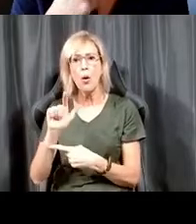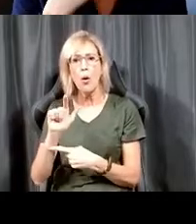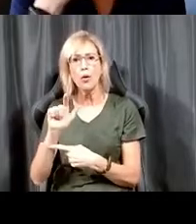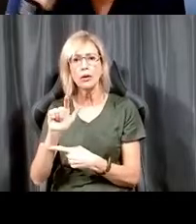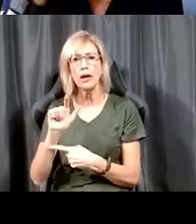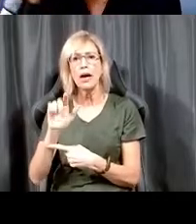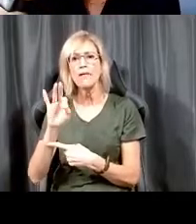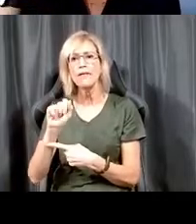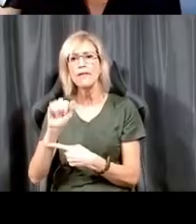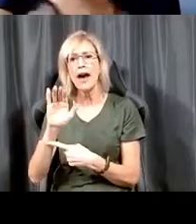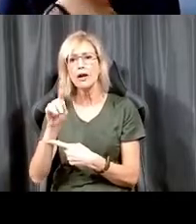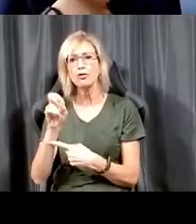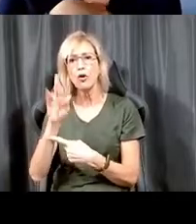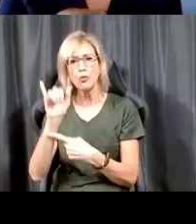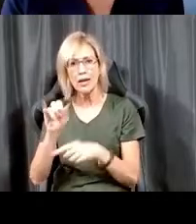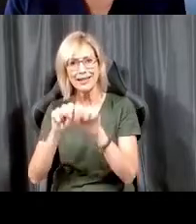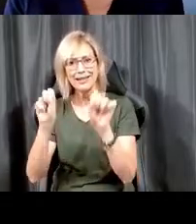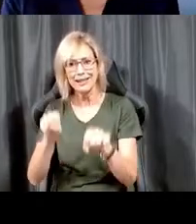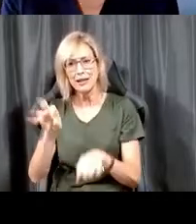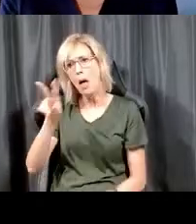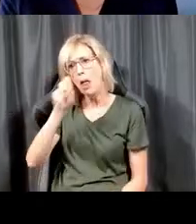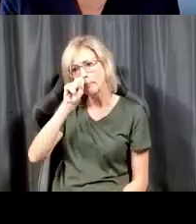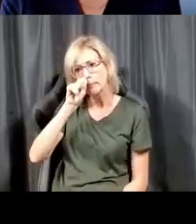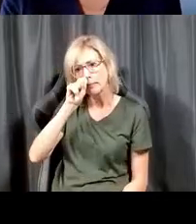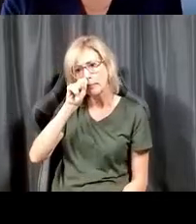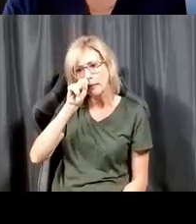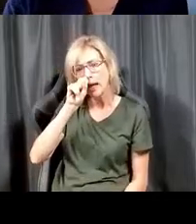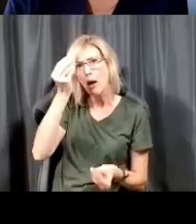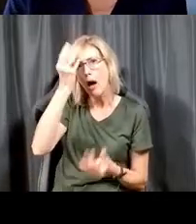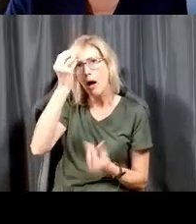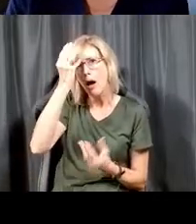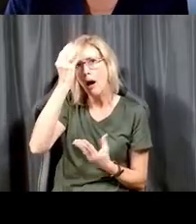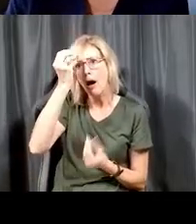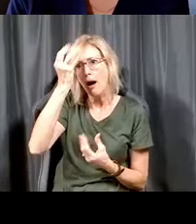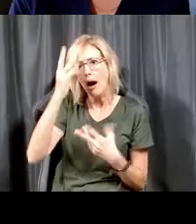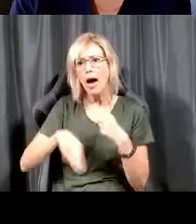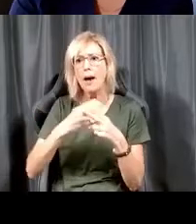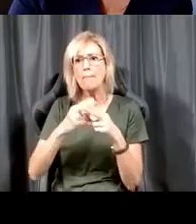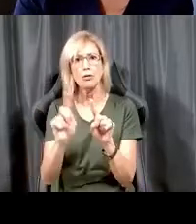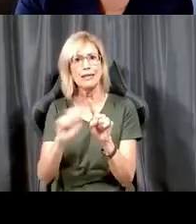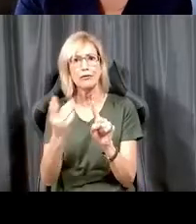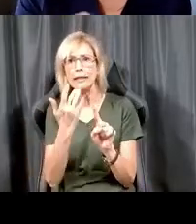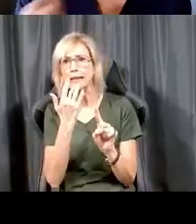Which is our sense of smell. To provide us with information about different tastes. Now,